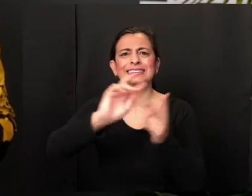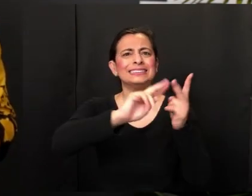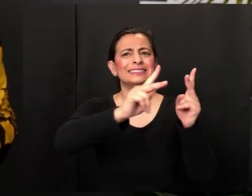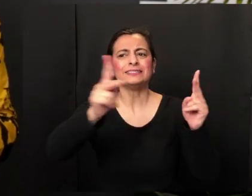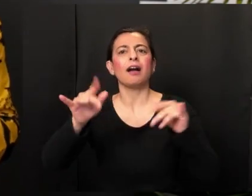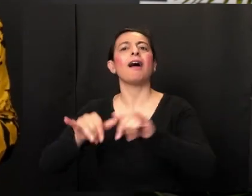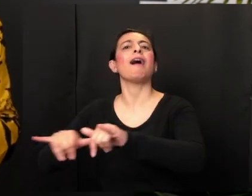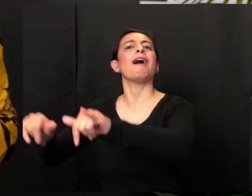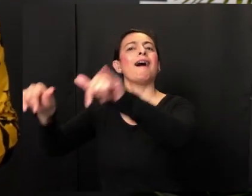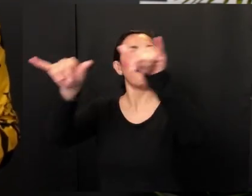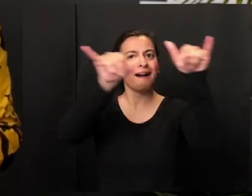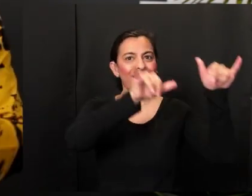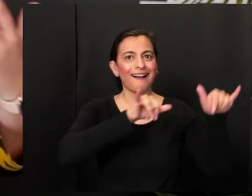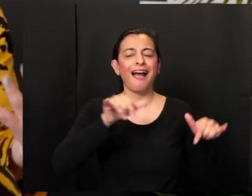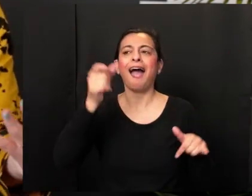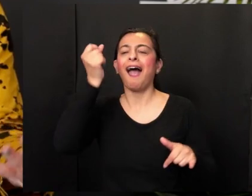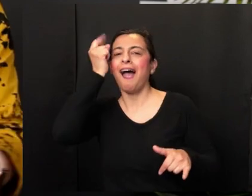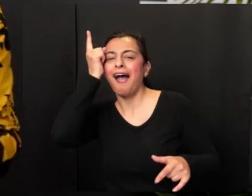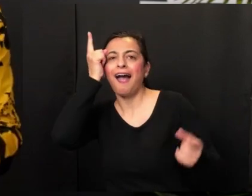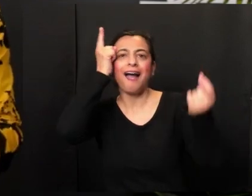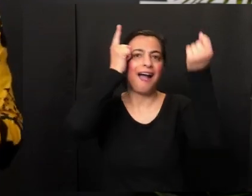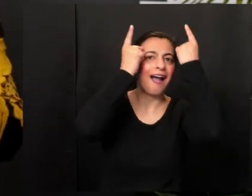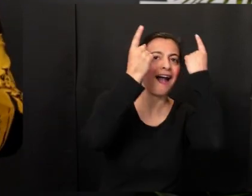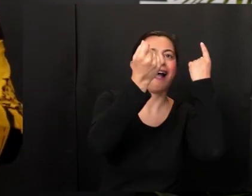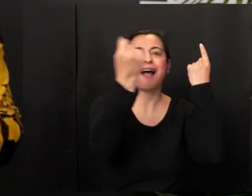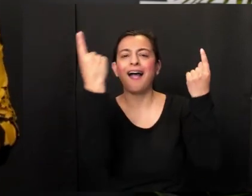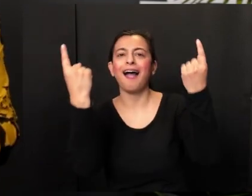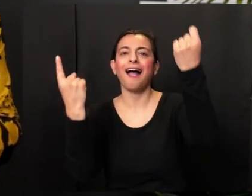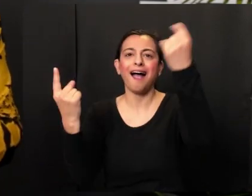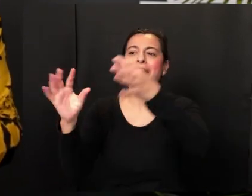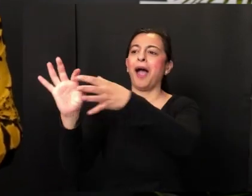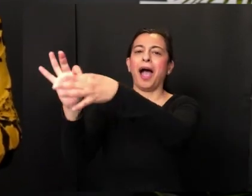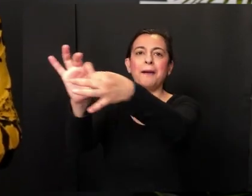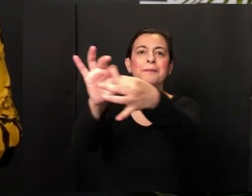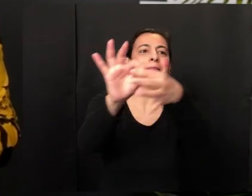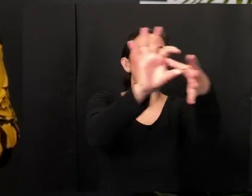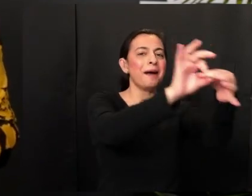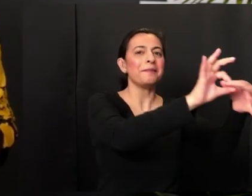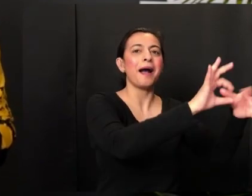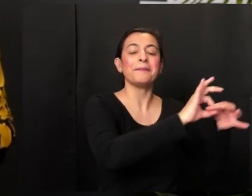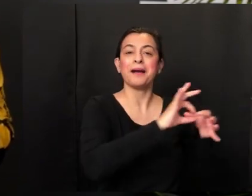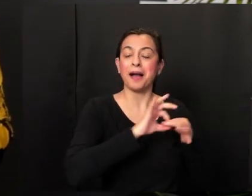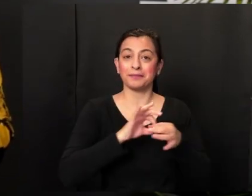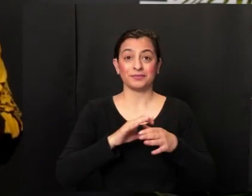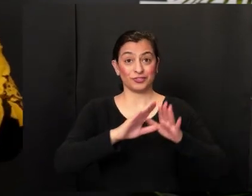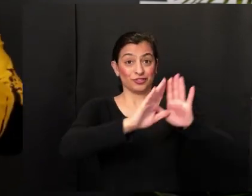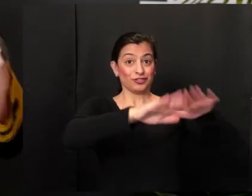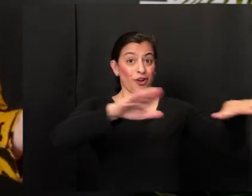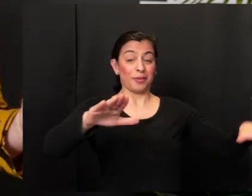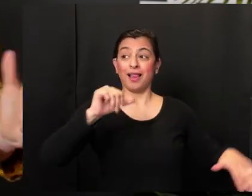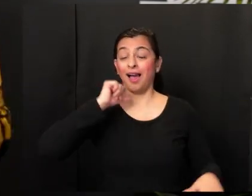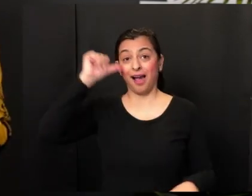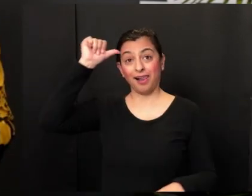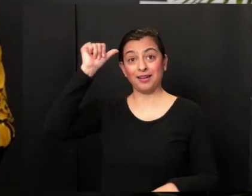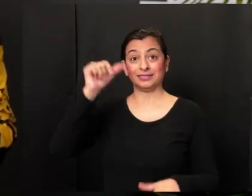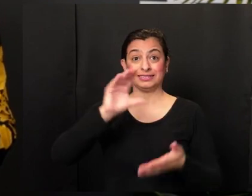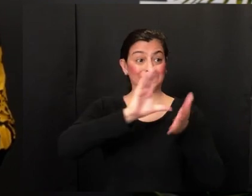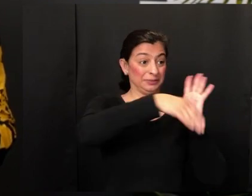You see, working with people and children with disabilities has taught me three very important things I would love to share with you today.